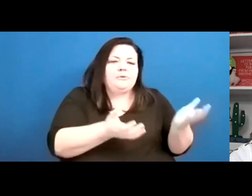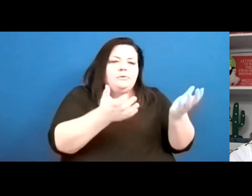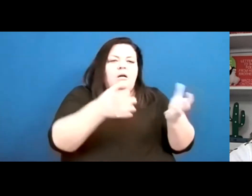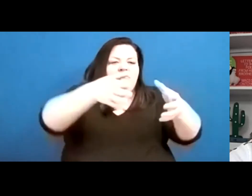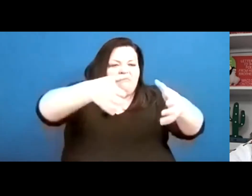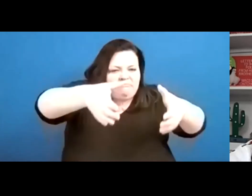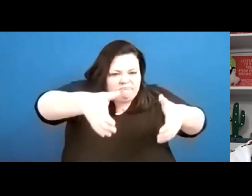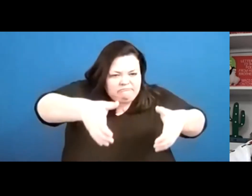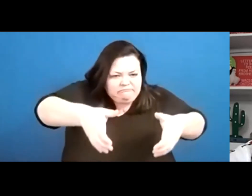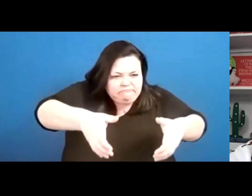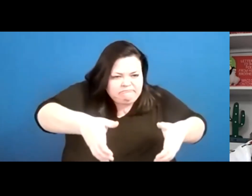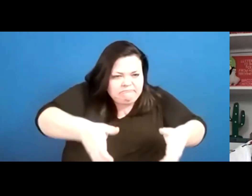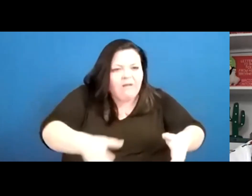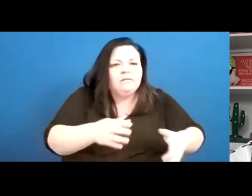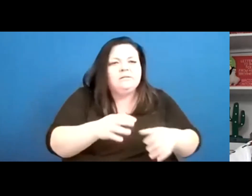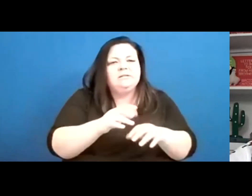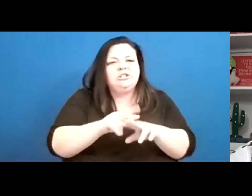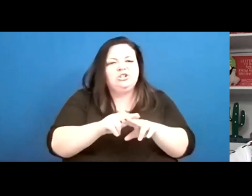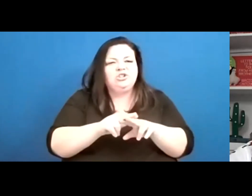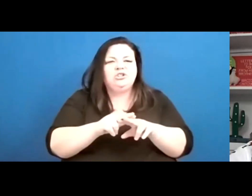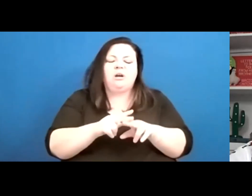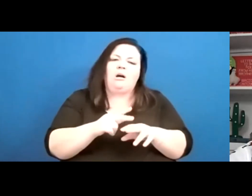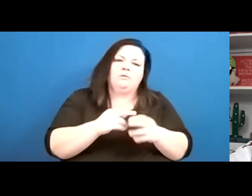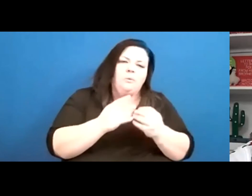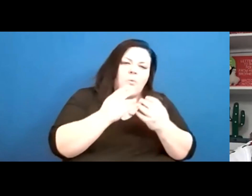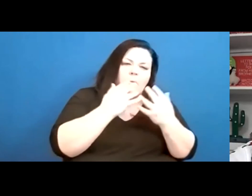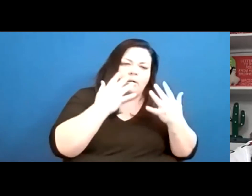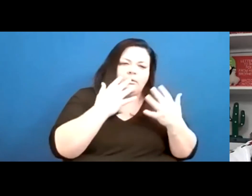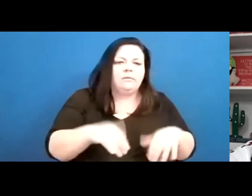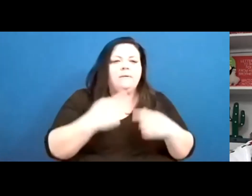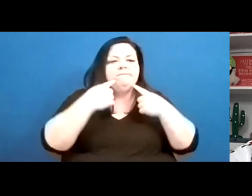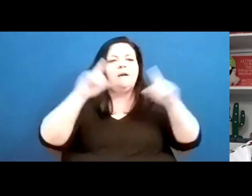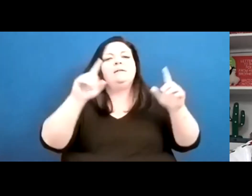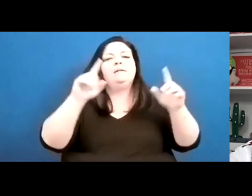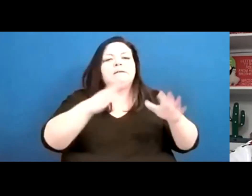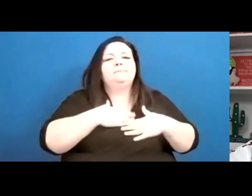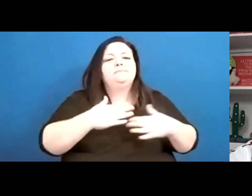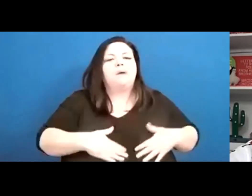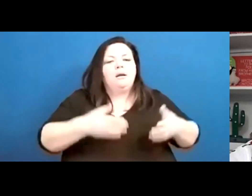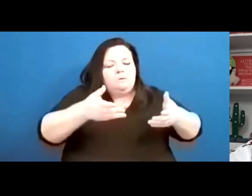the salt burning my cracked lips. Finally,/ I let his body go, I let it fall away,/